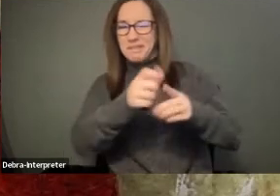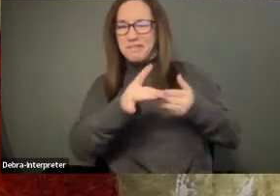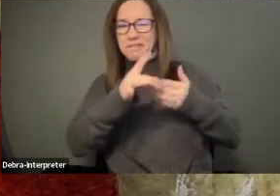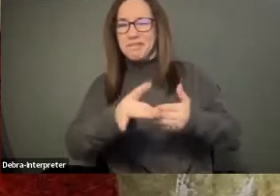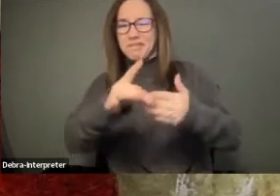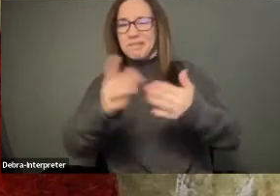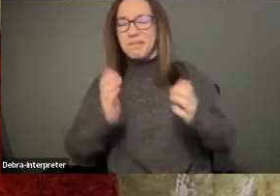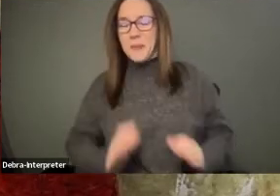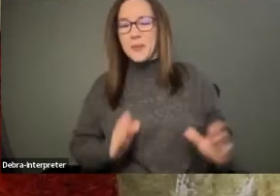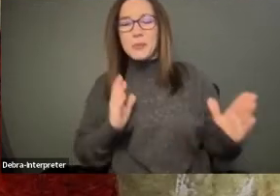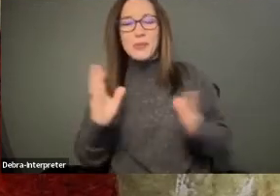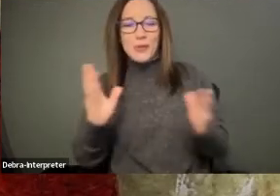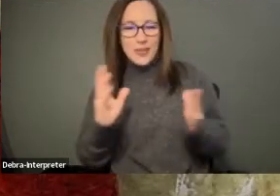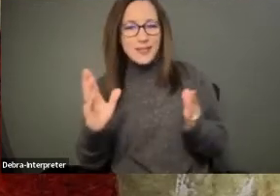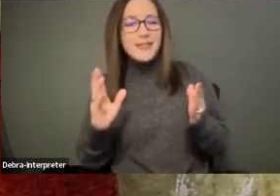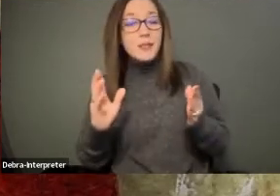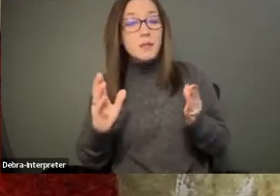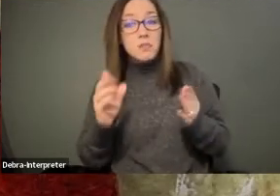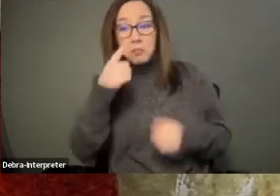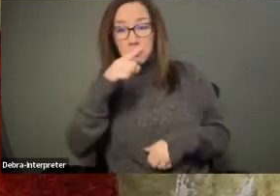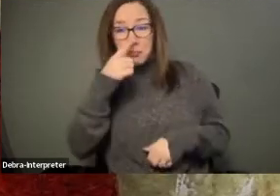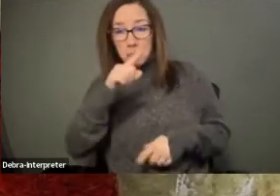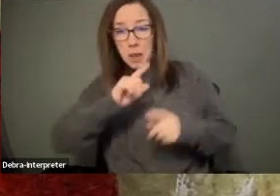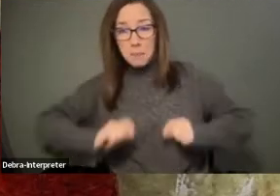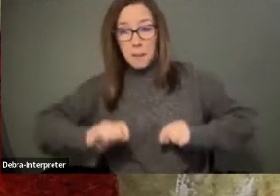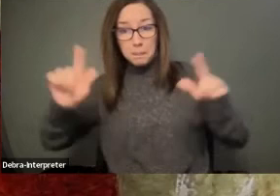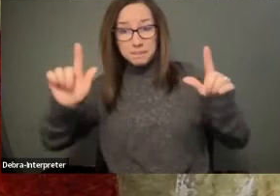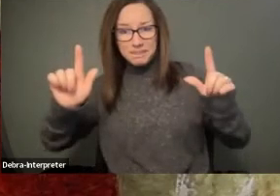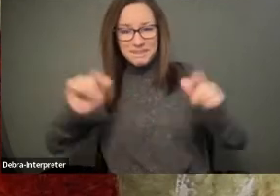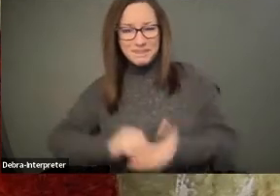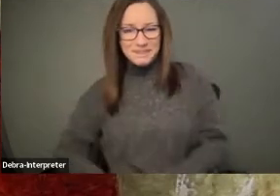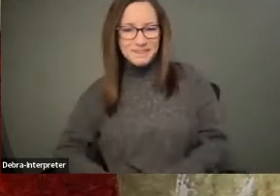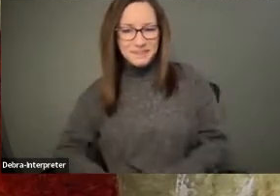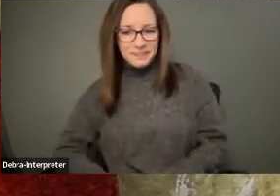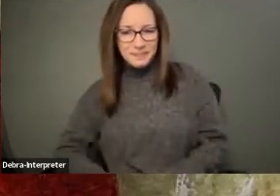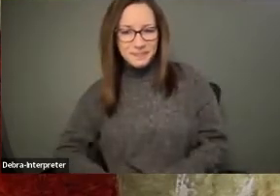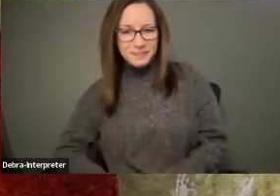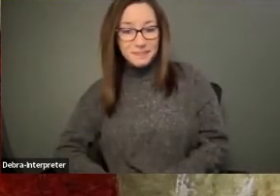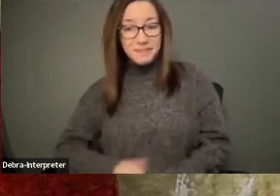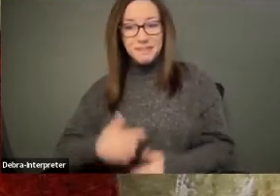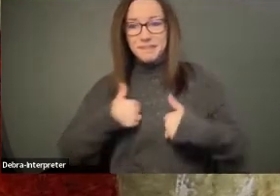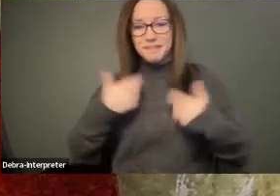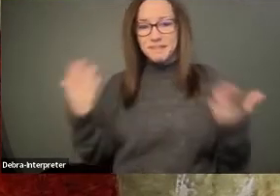let her take over for the next slide because she is our lead for customer service. So ST*EF Stephanie if